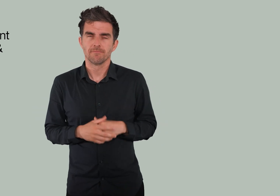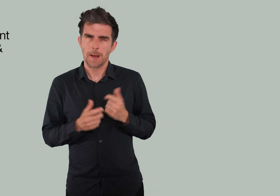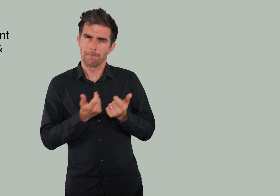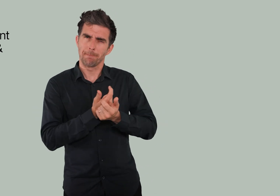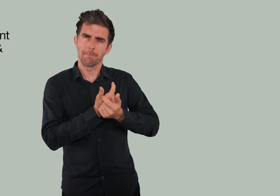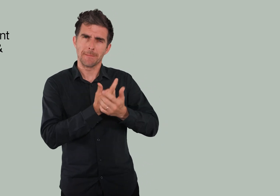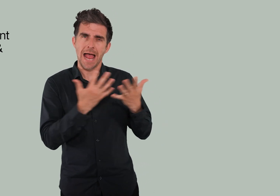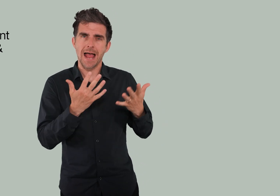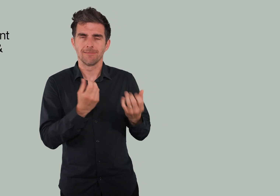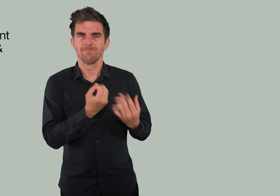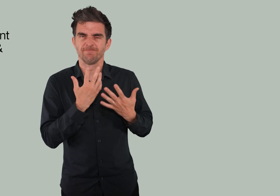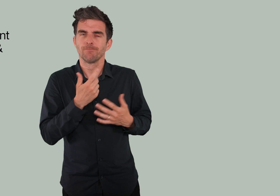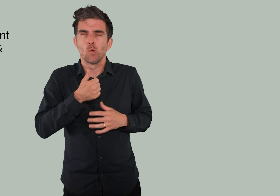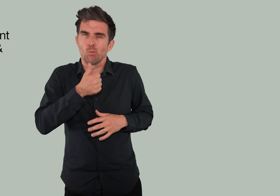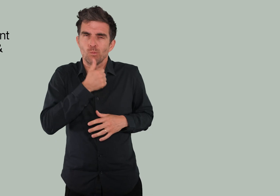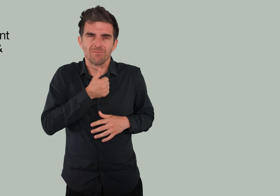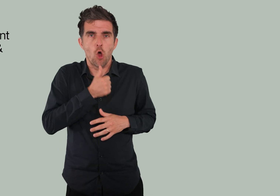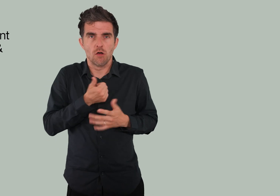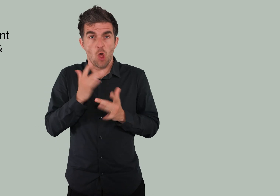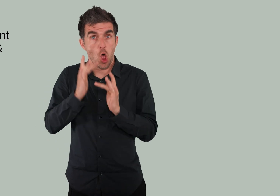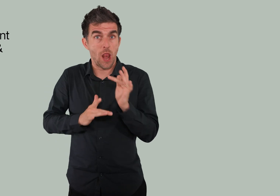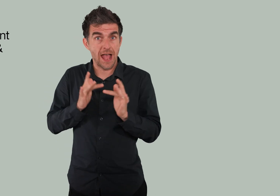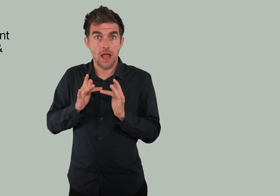Many indicate that they would prefer to do so online